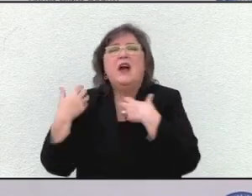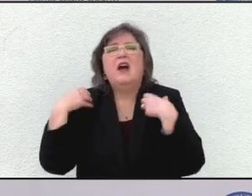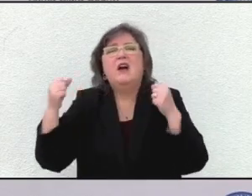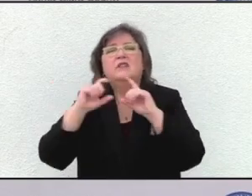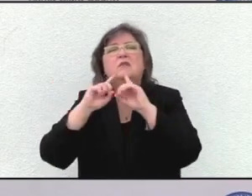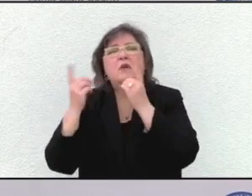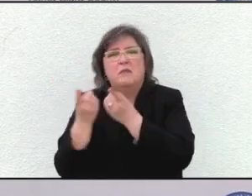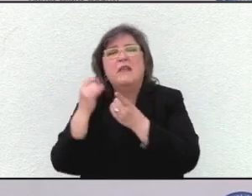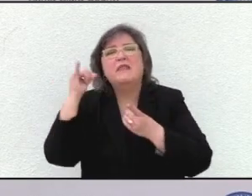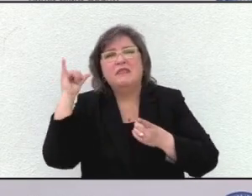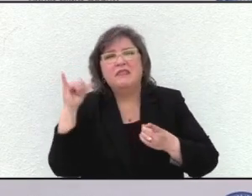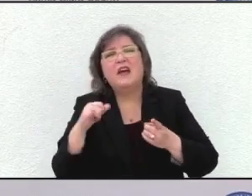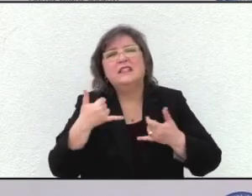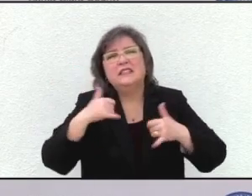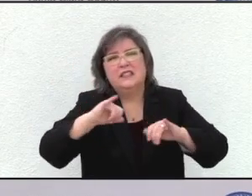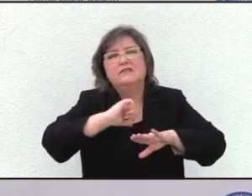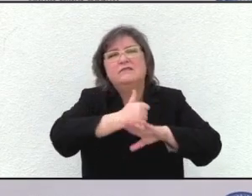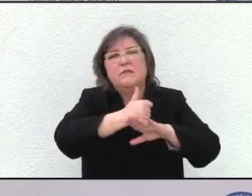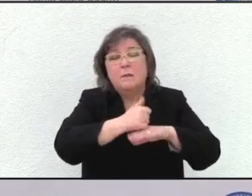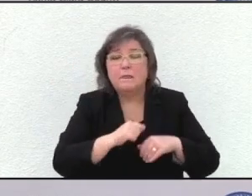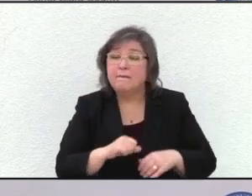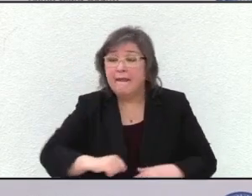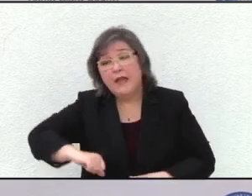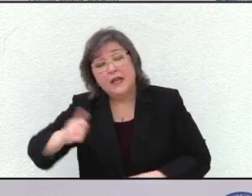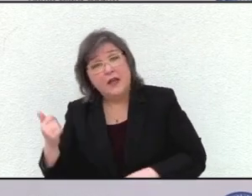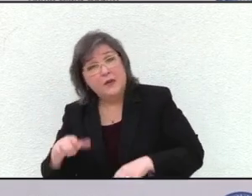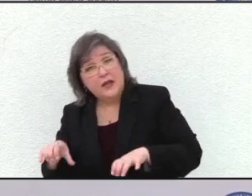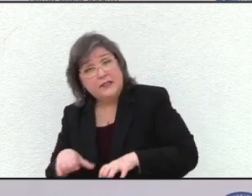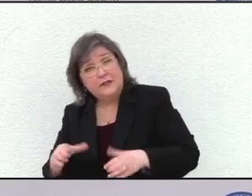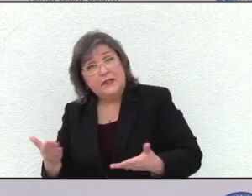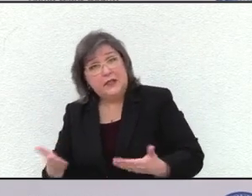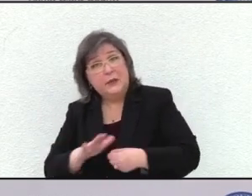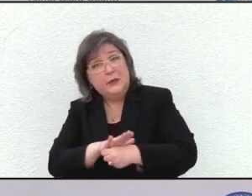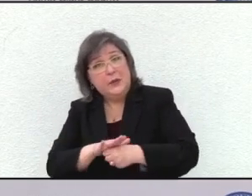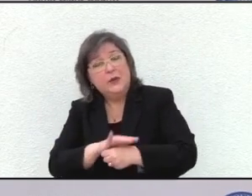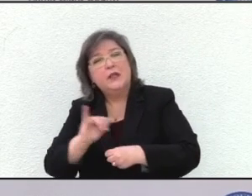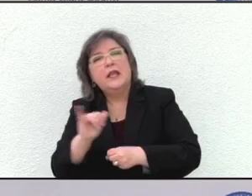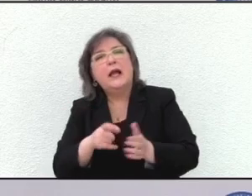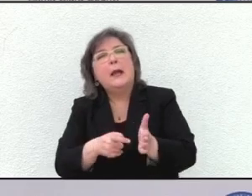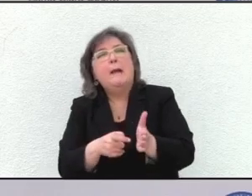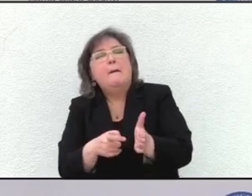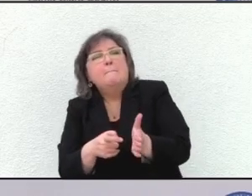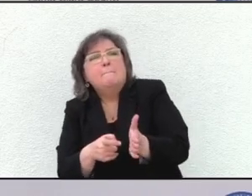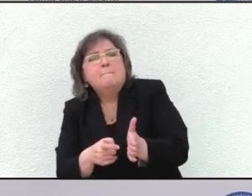and sector-specific local directives, such as the mandatory travel quarantine, will no